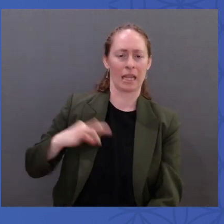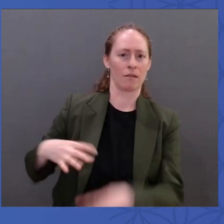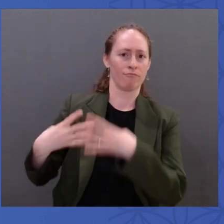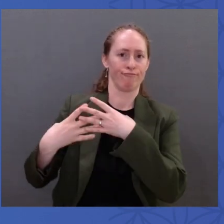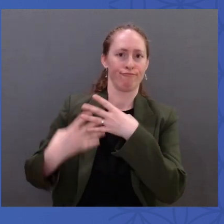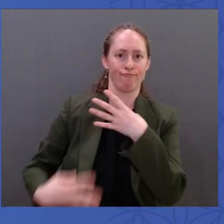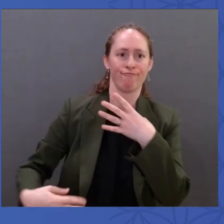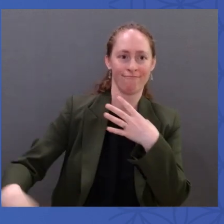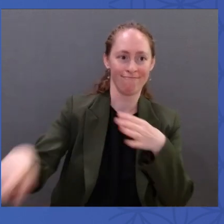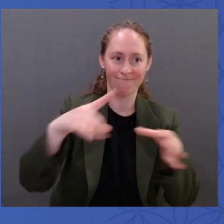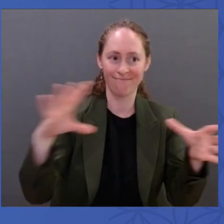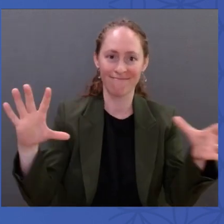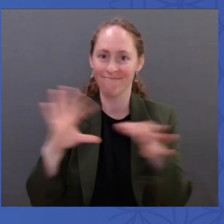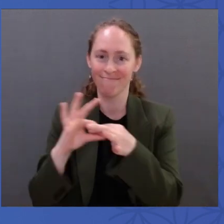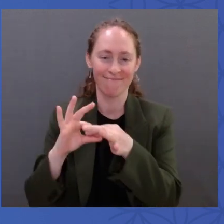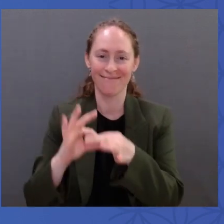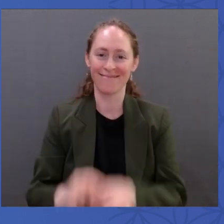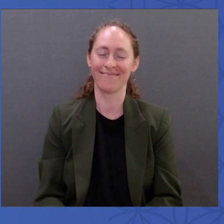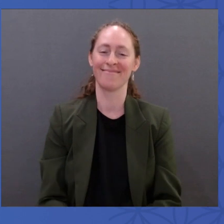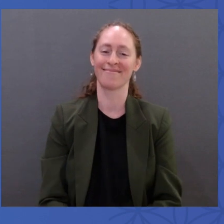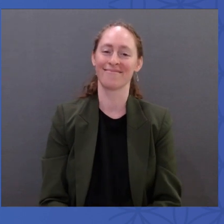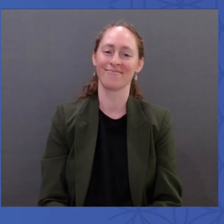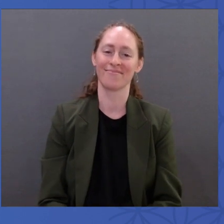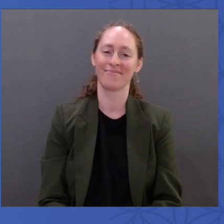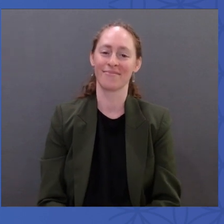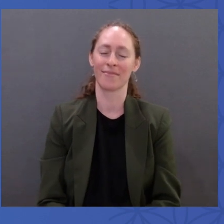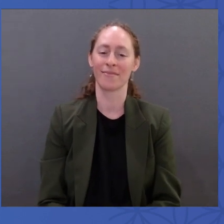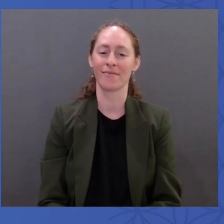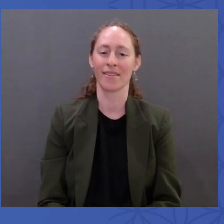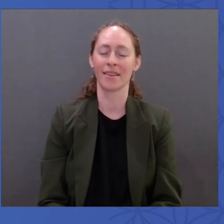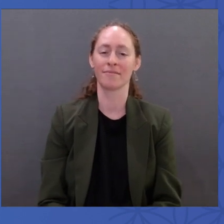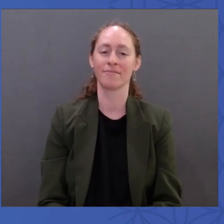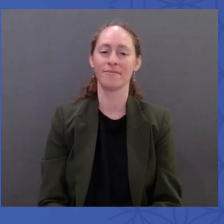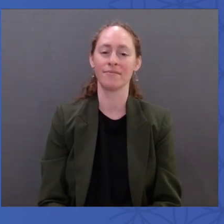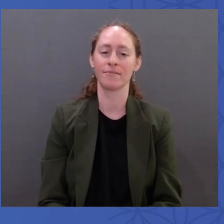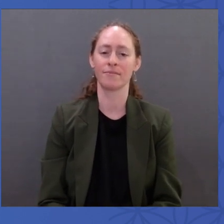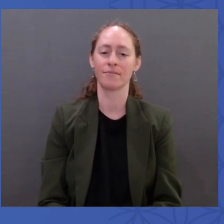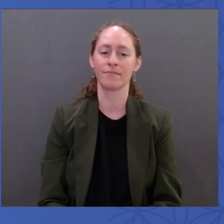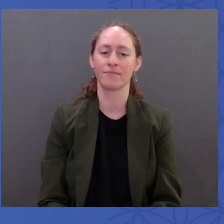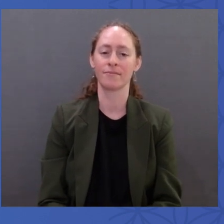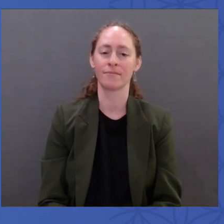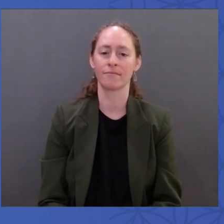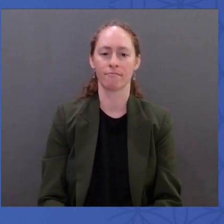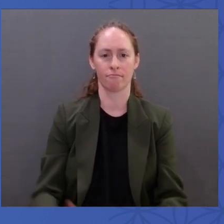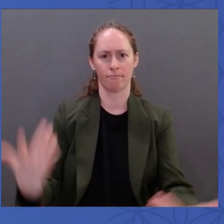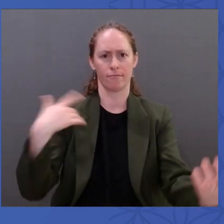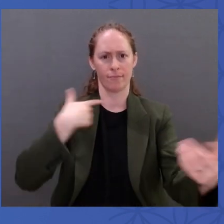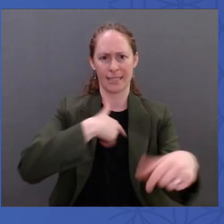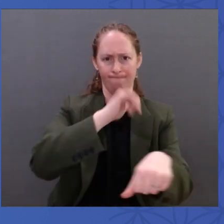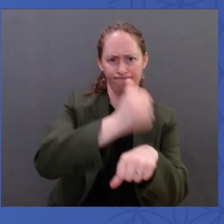are fundamental strategic long term determinants and external resources are a constant, important game changer.